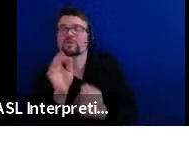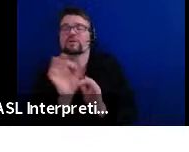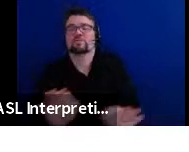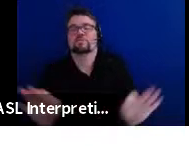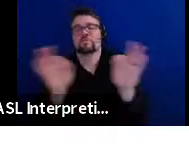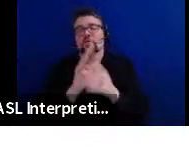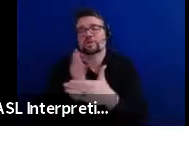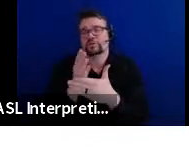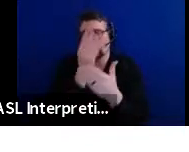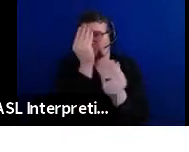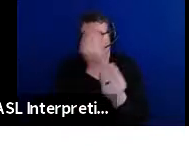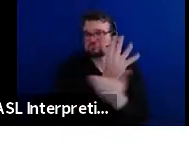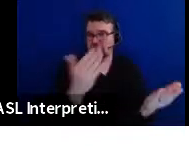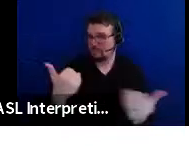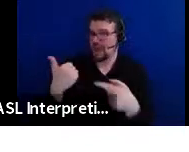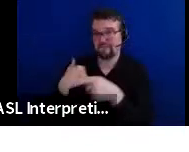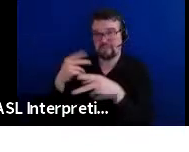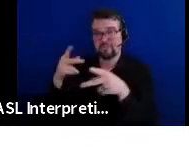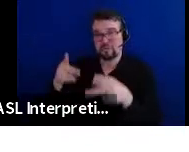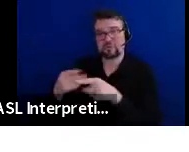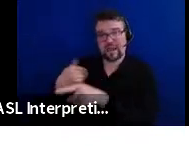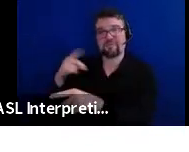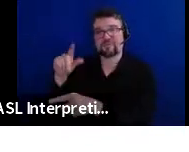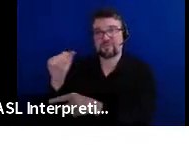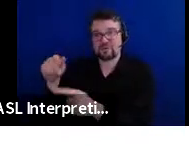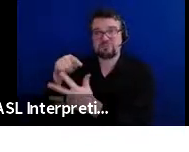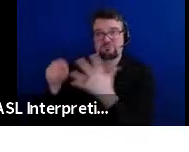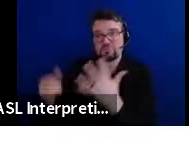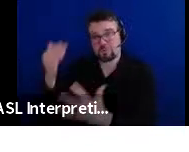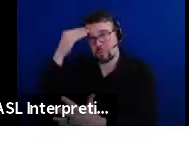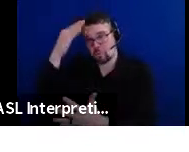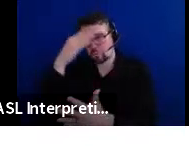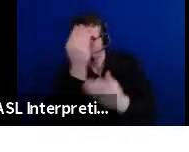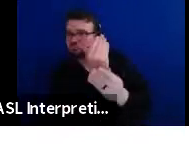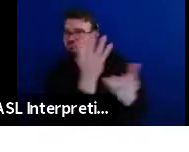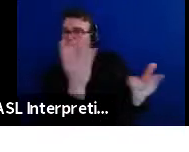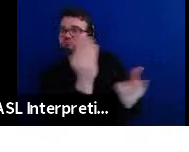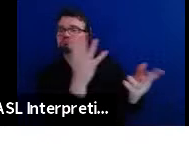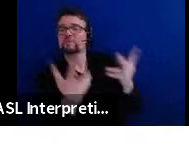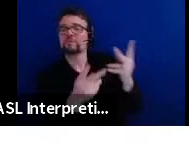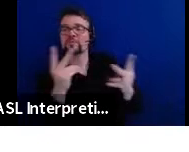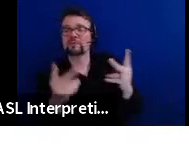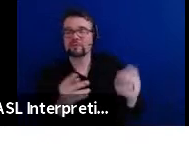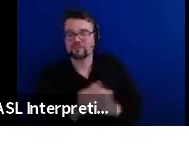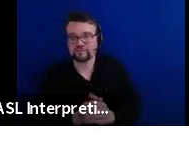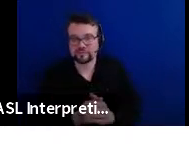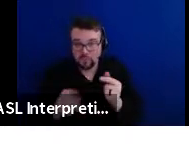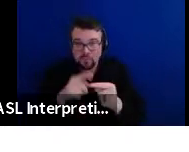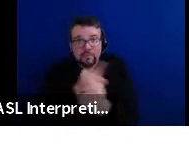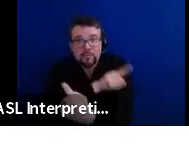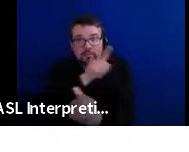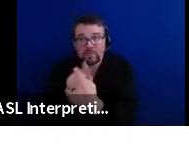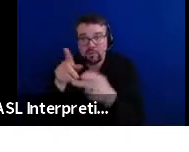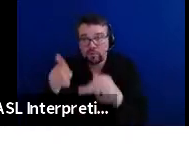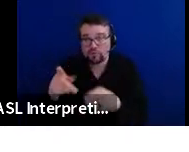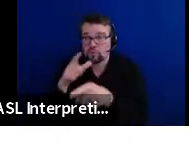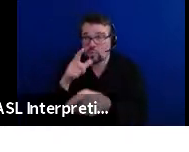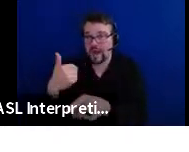AROUND YOU AND THAT YOU HEAR ABOUT. AND WHEN YOU MEET SOMEONE WITH A DISABILITY, MAYBE JUST TREAT